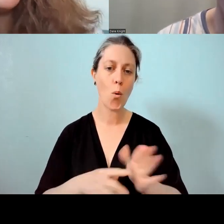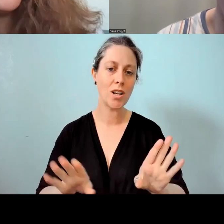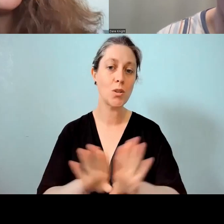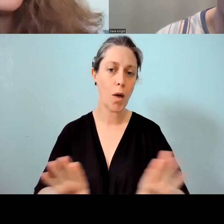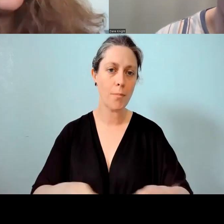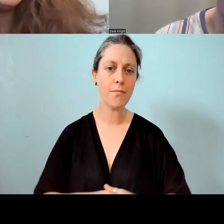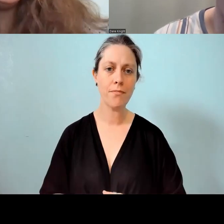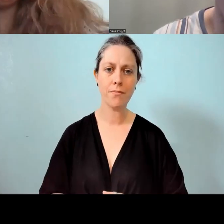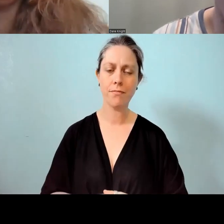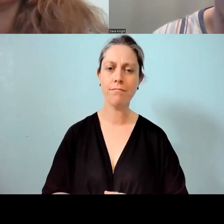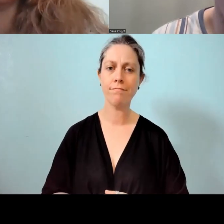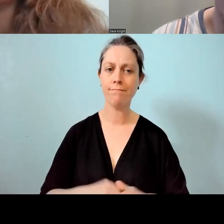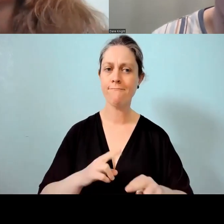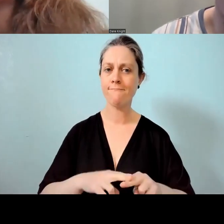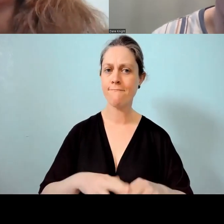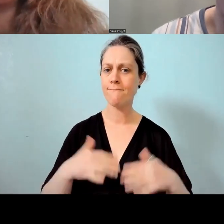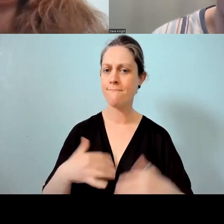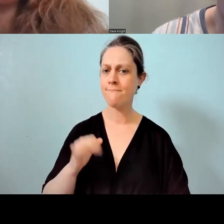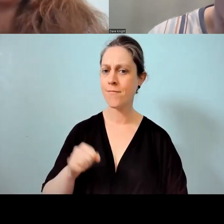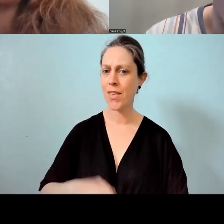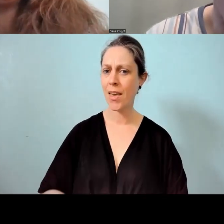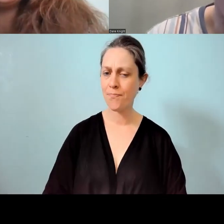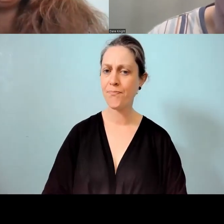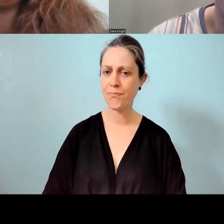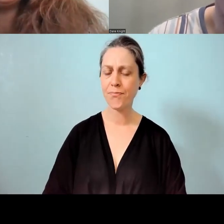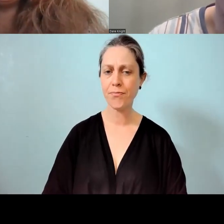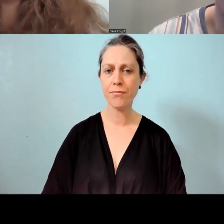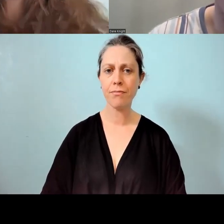Yeah, and I think it's so important, isn't it, Dane?